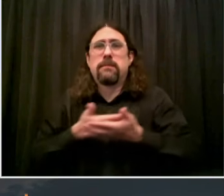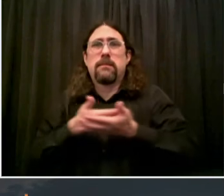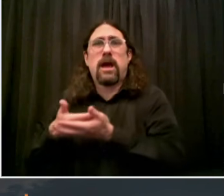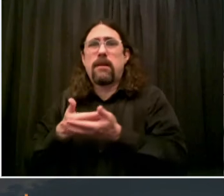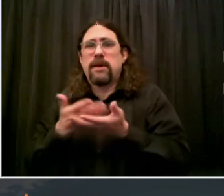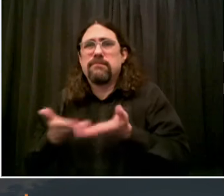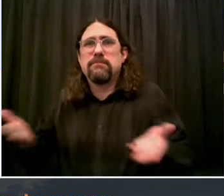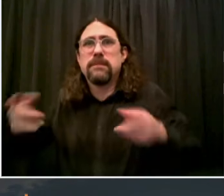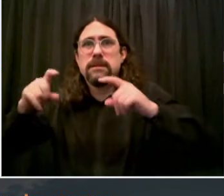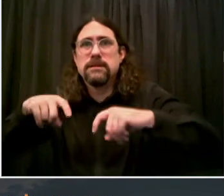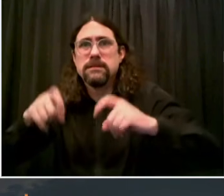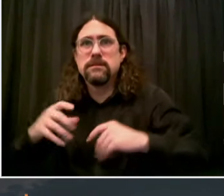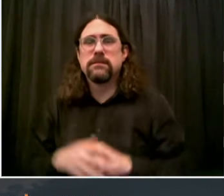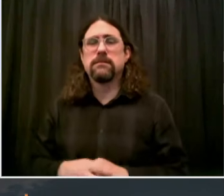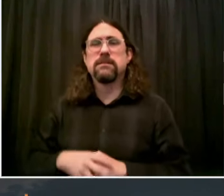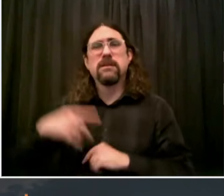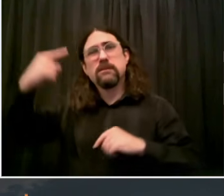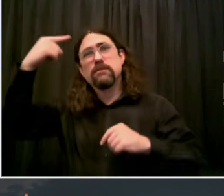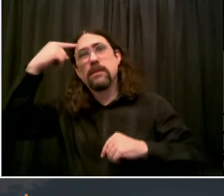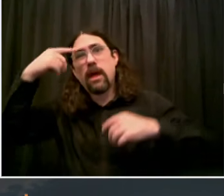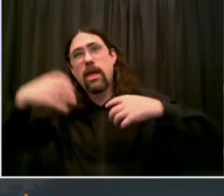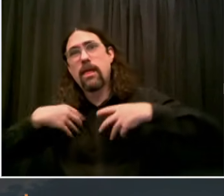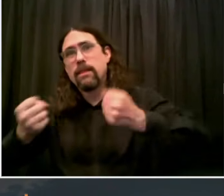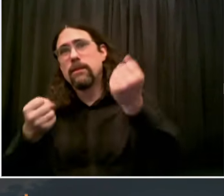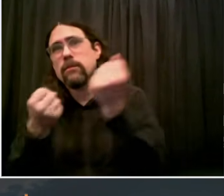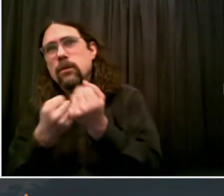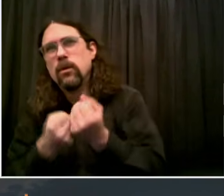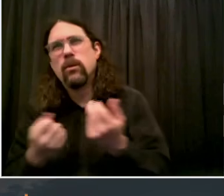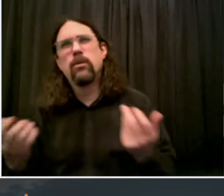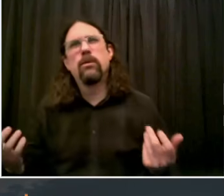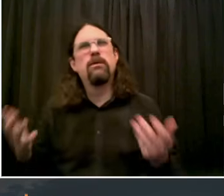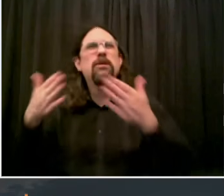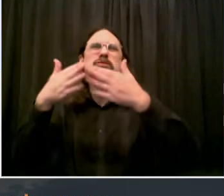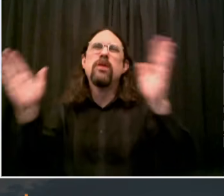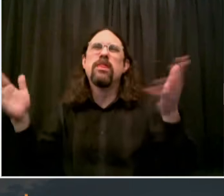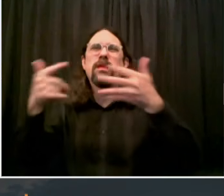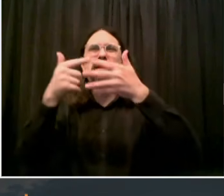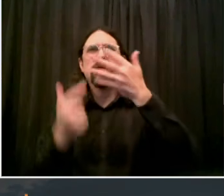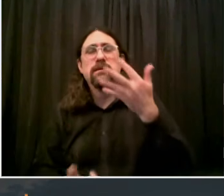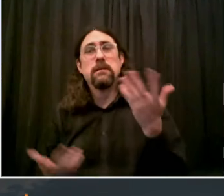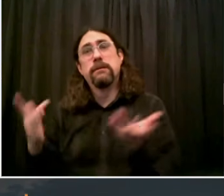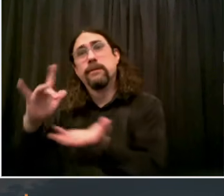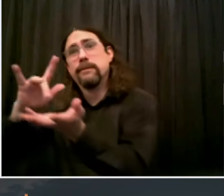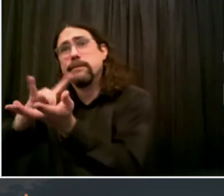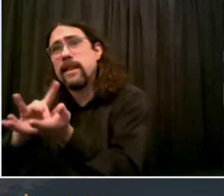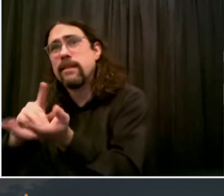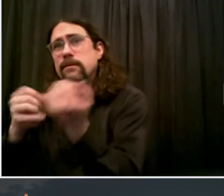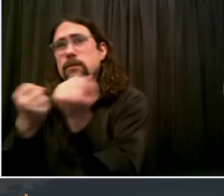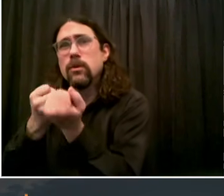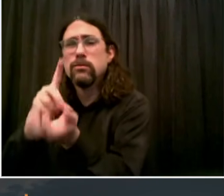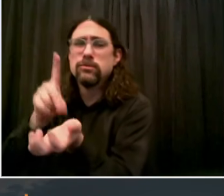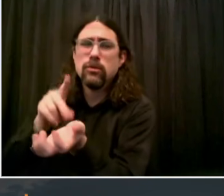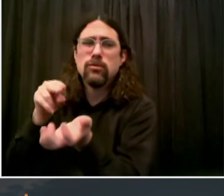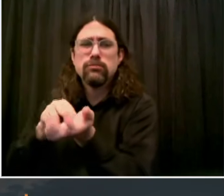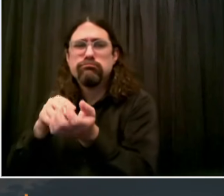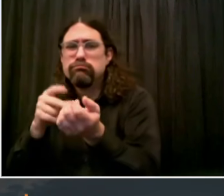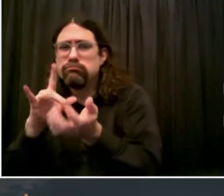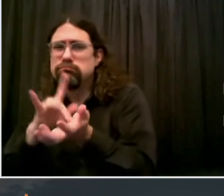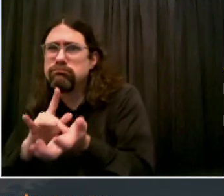YOU NAME IT. IF PEOPLE NEED MENTAL HEALTH SUPPORT, WHATEVER IT MAY BE, THERE